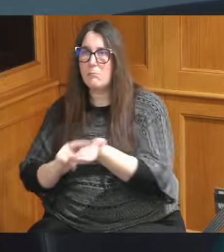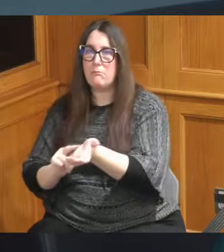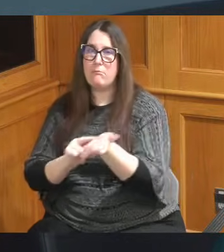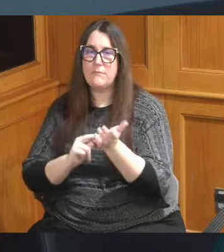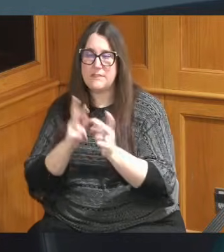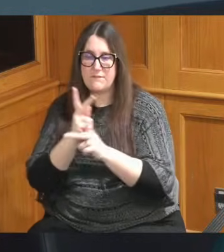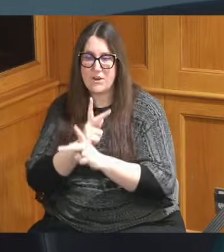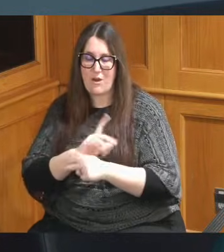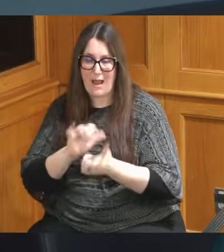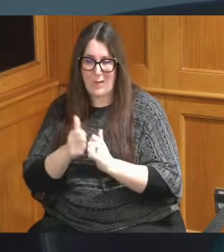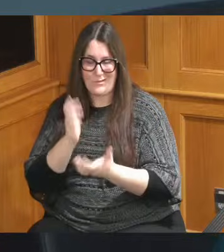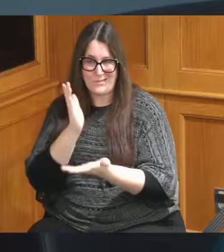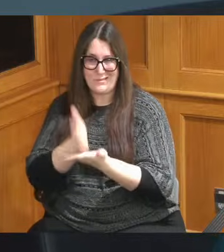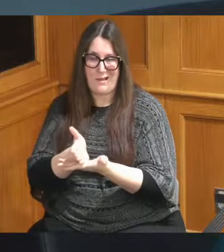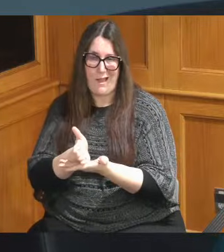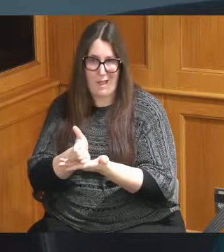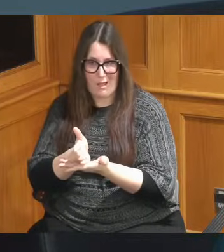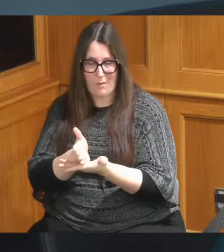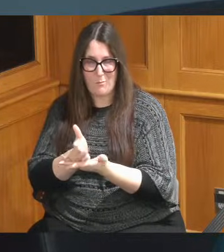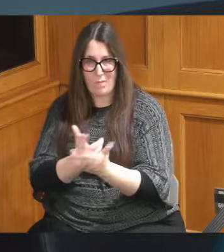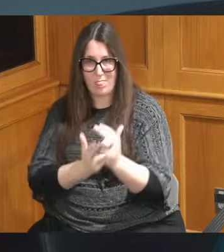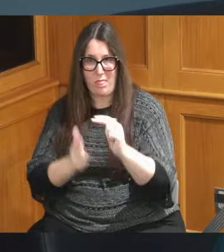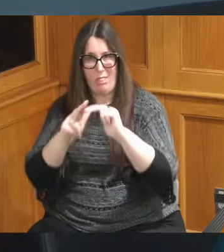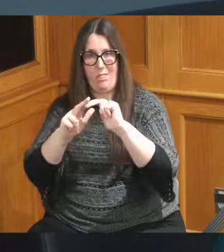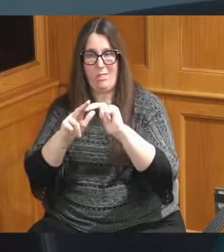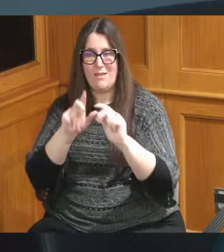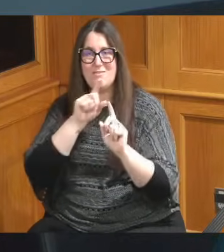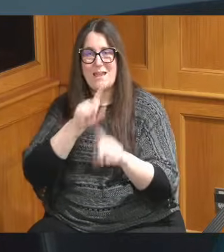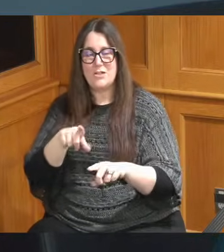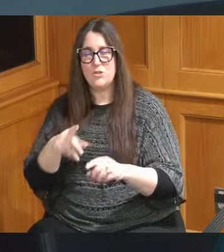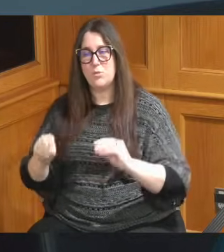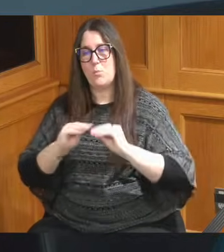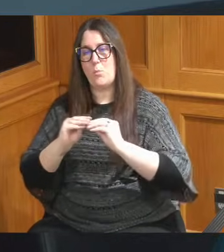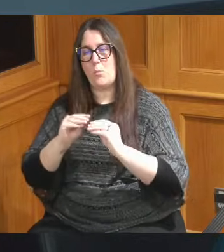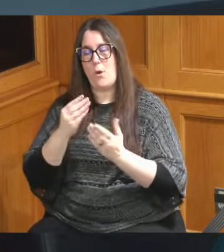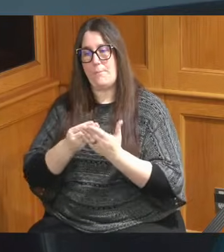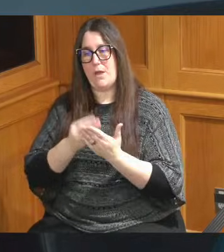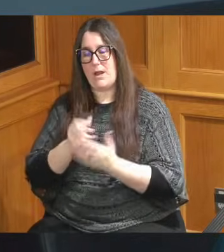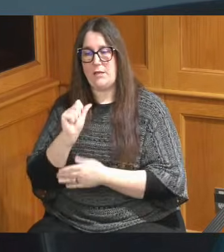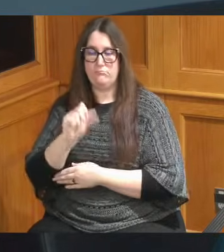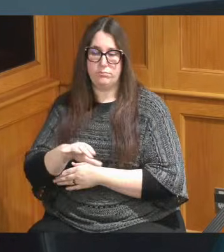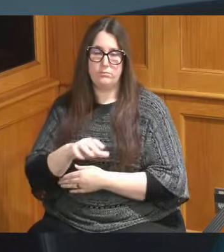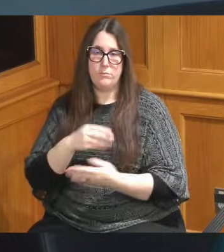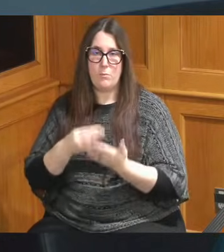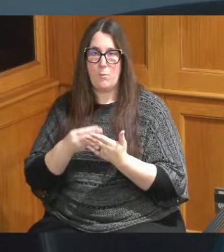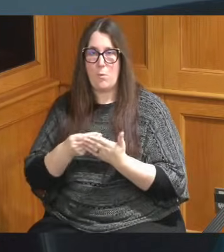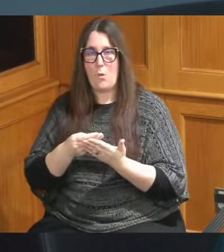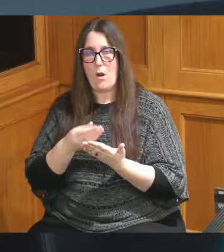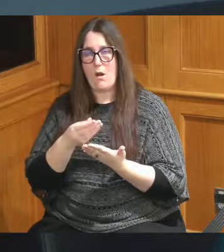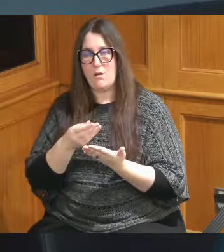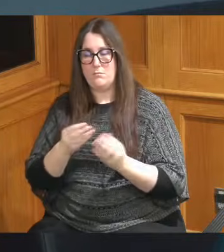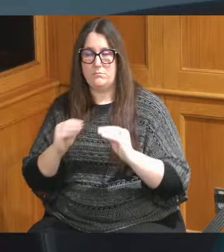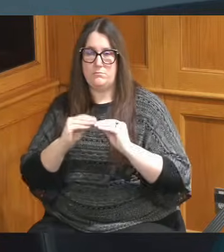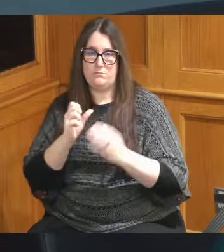stop it. We just The answer is we going to throw more money at it at the expense of the homeowner.